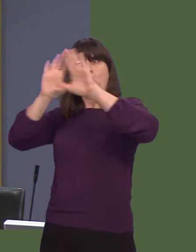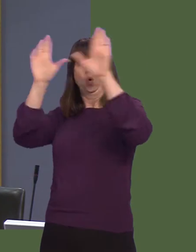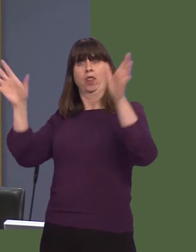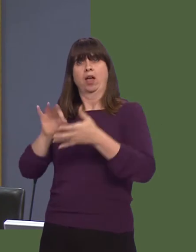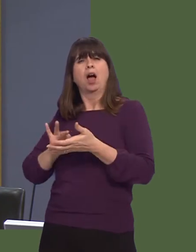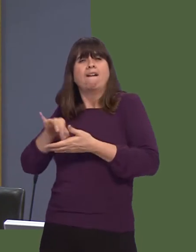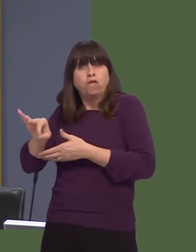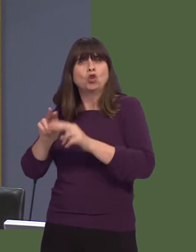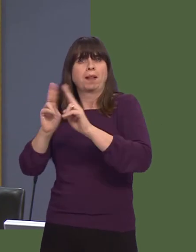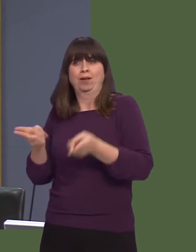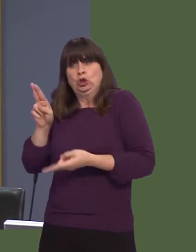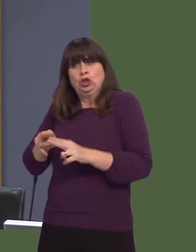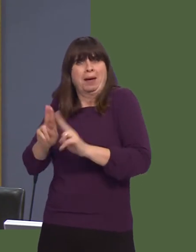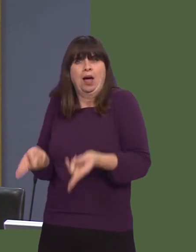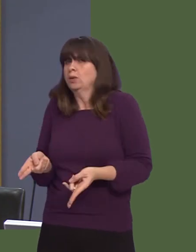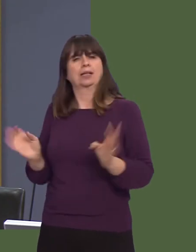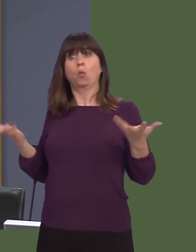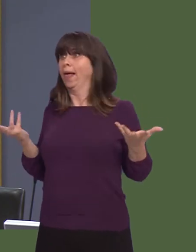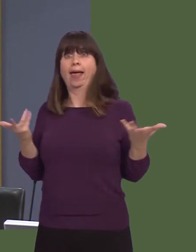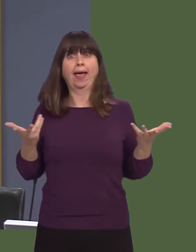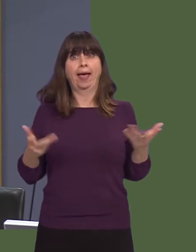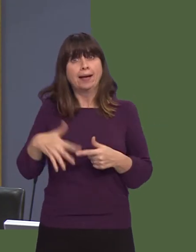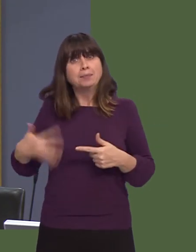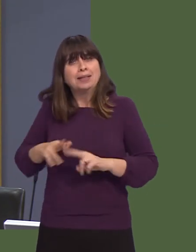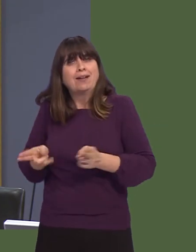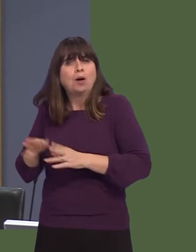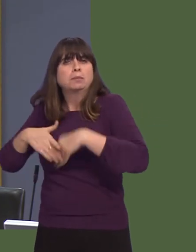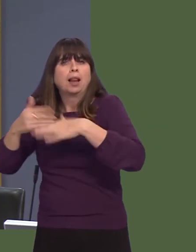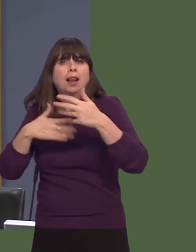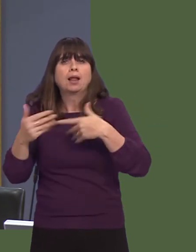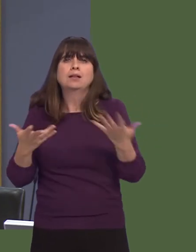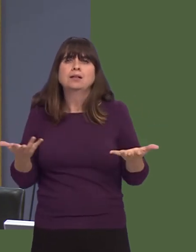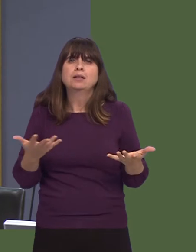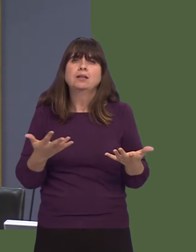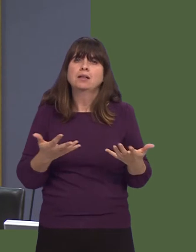the First Minister accept that more needs to be done to deliver affordable housing,